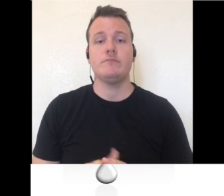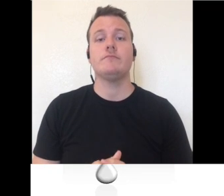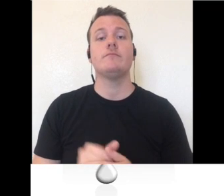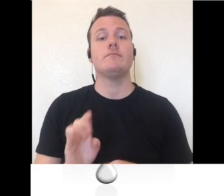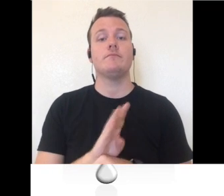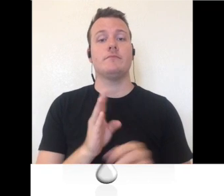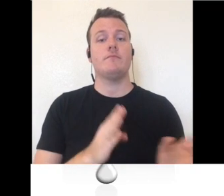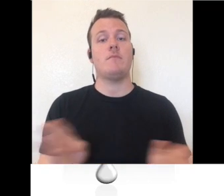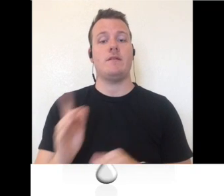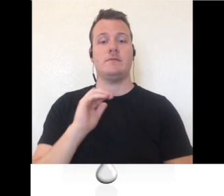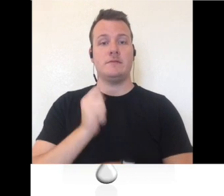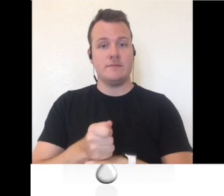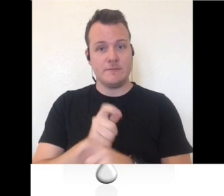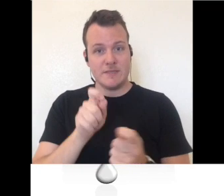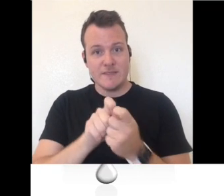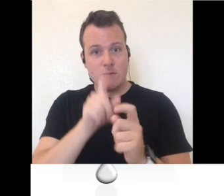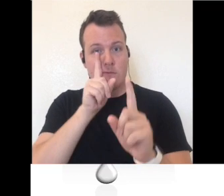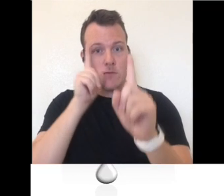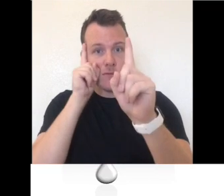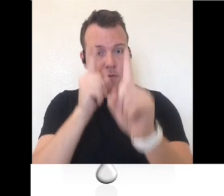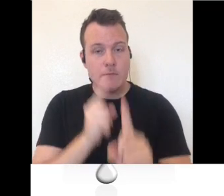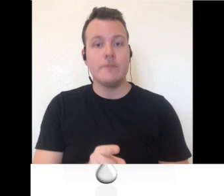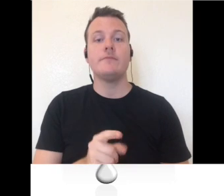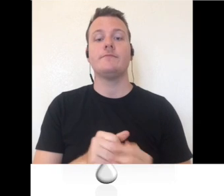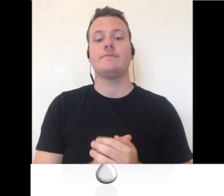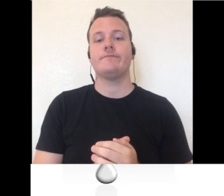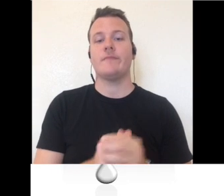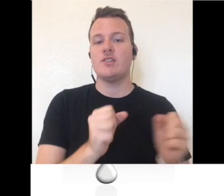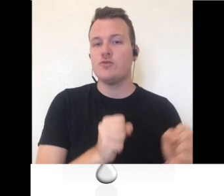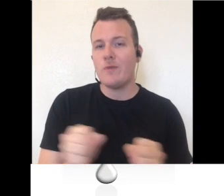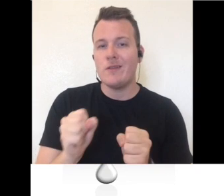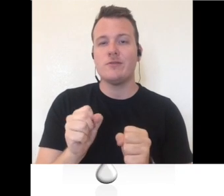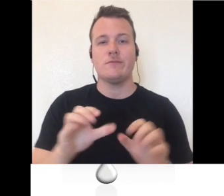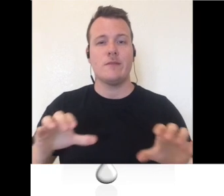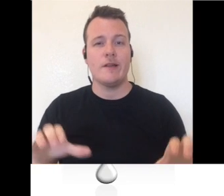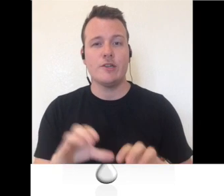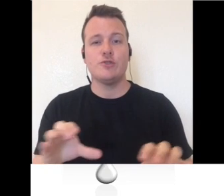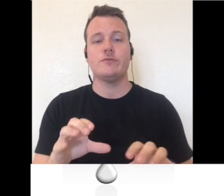pants and move along. Business plans set specific objectives for managers.